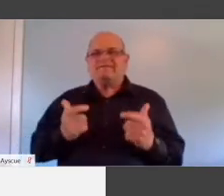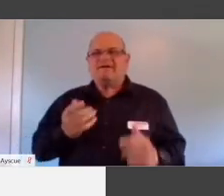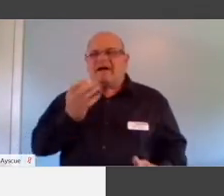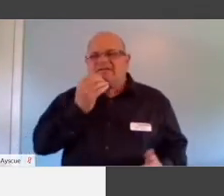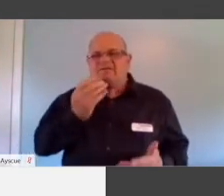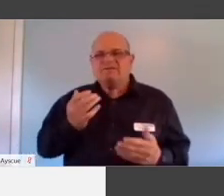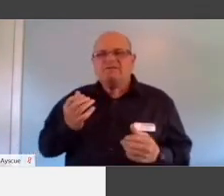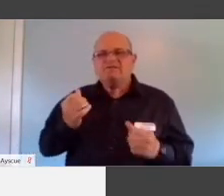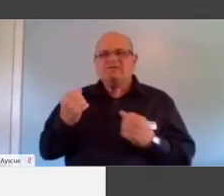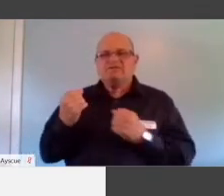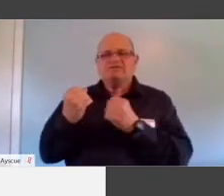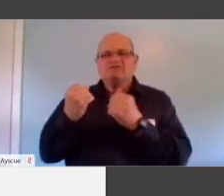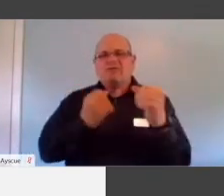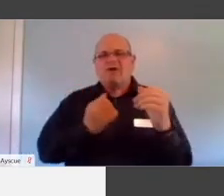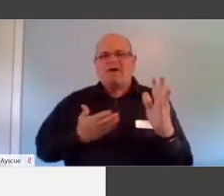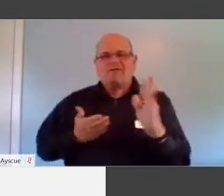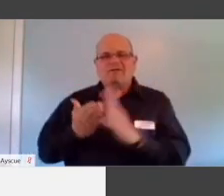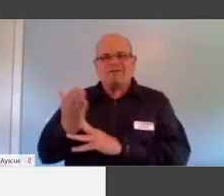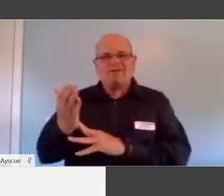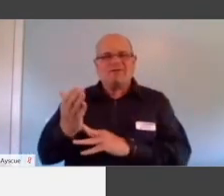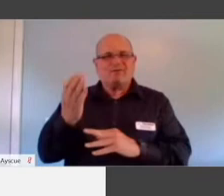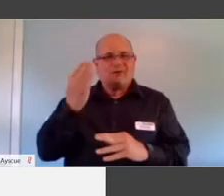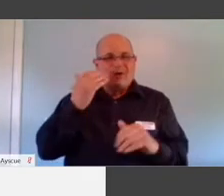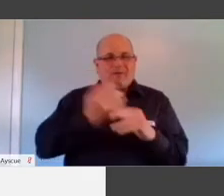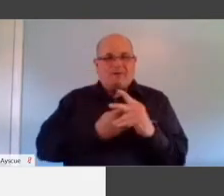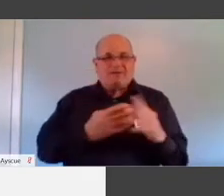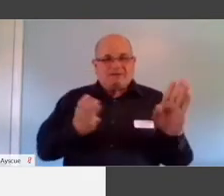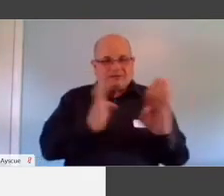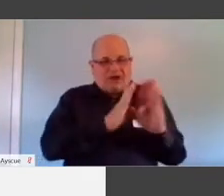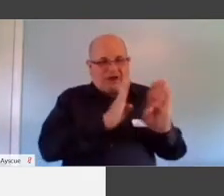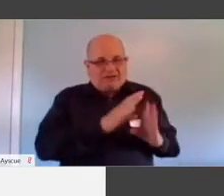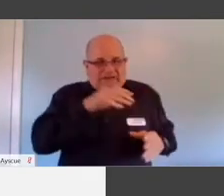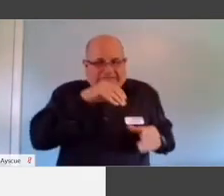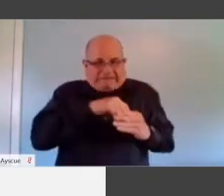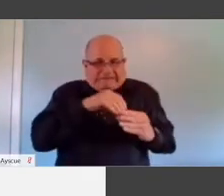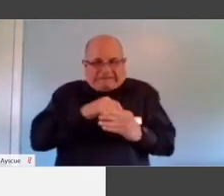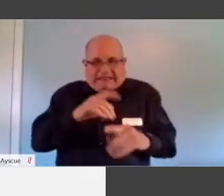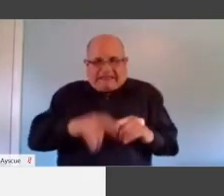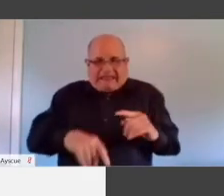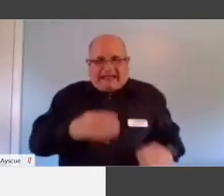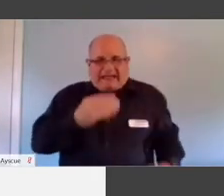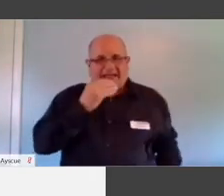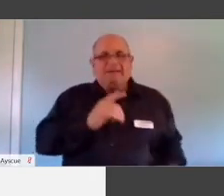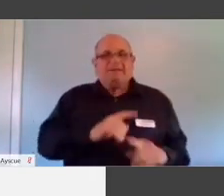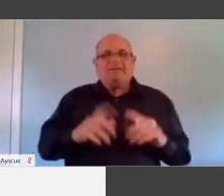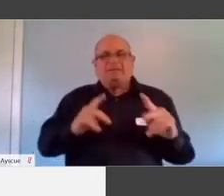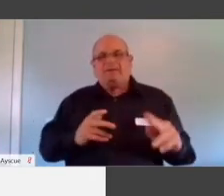was shutting down the dine in areas but people could go through drive‑thrus.